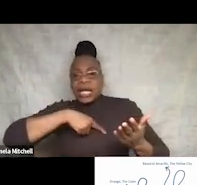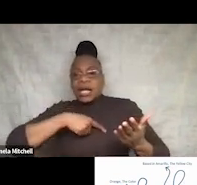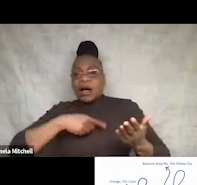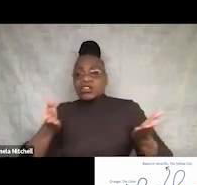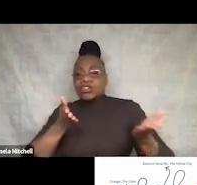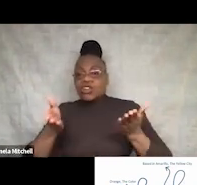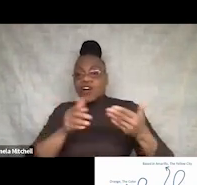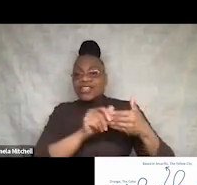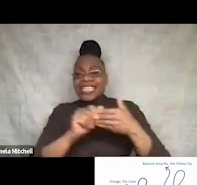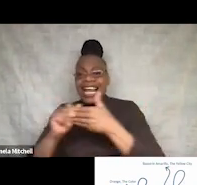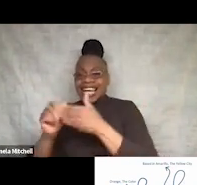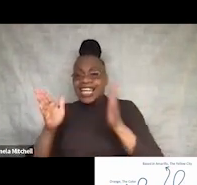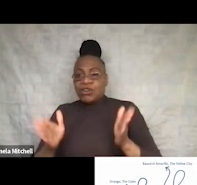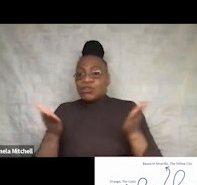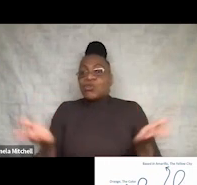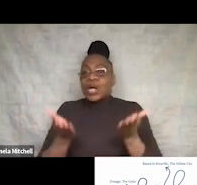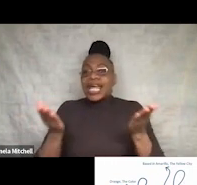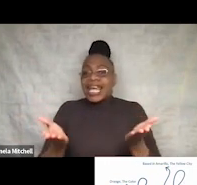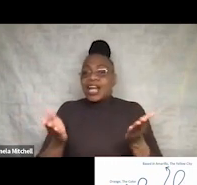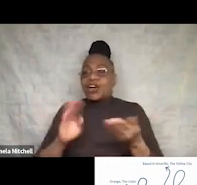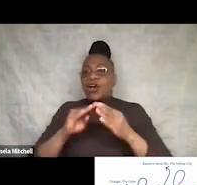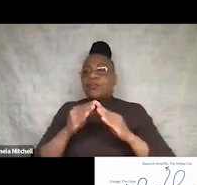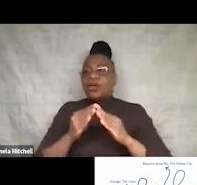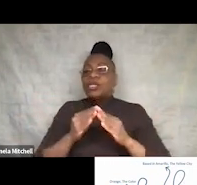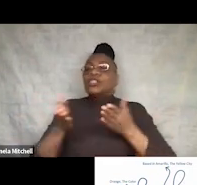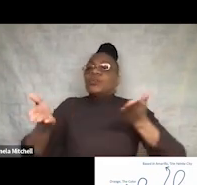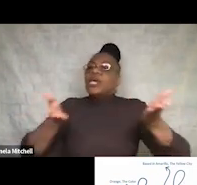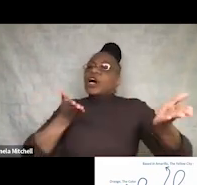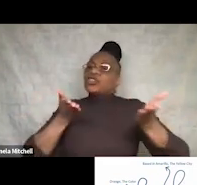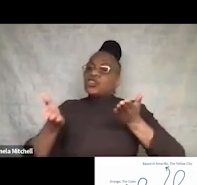not to build our own kingdom, but to be of service to the greater community.